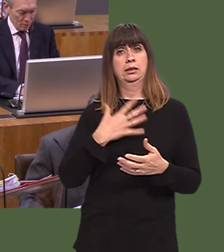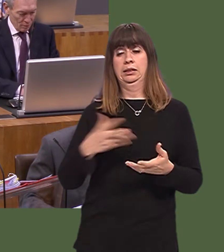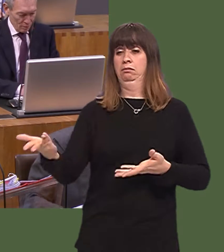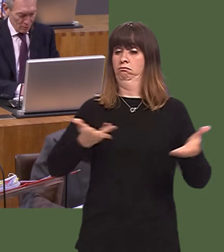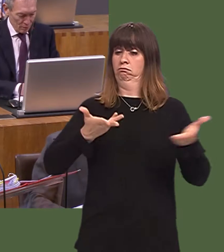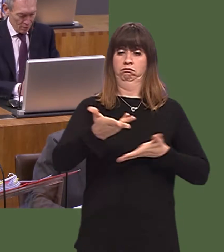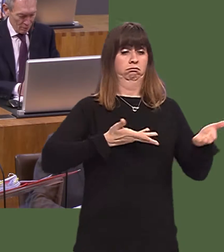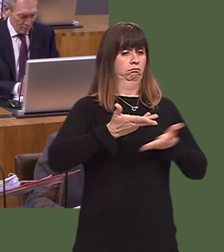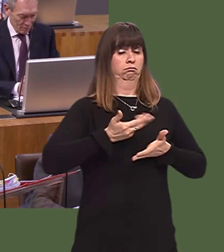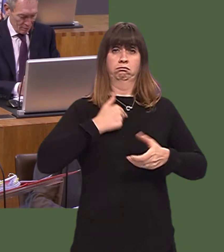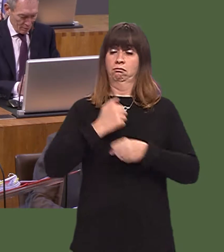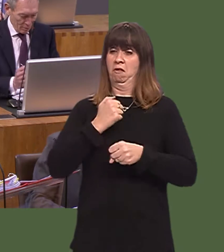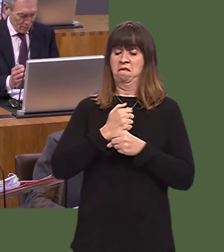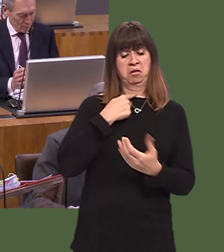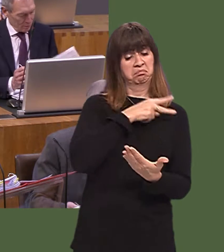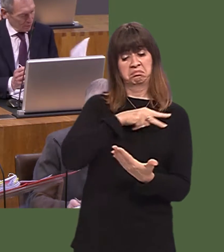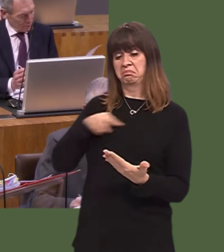to us in order for us to approve them.